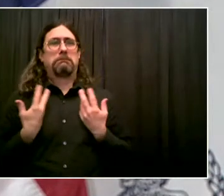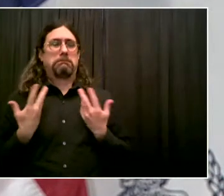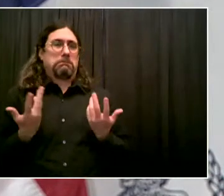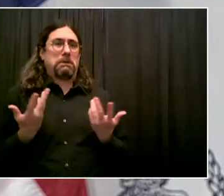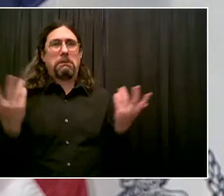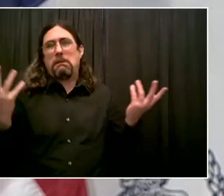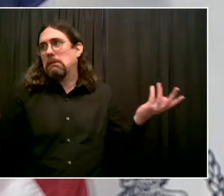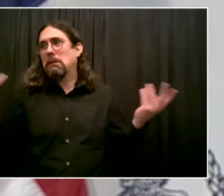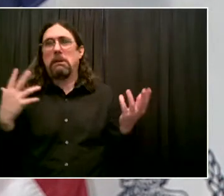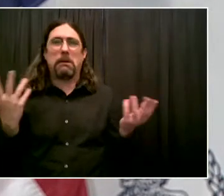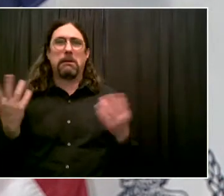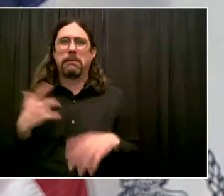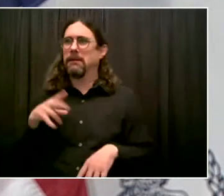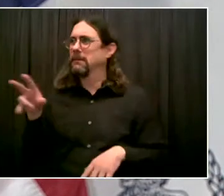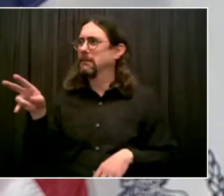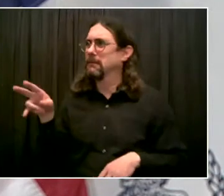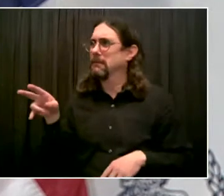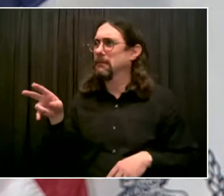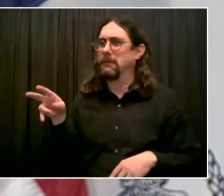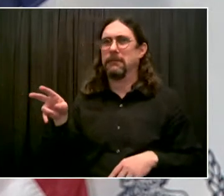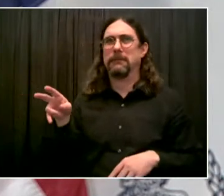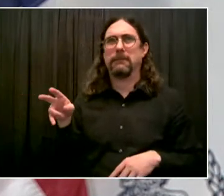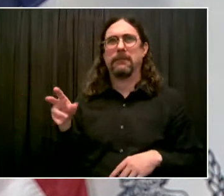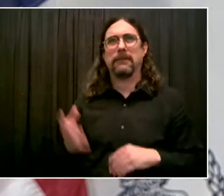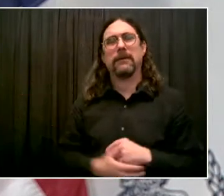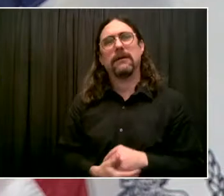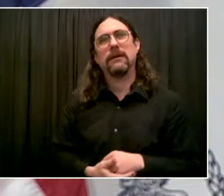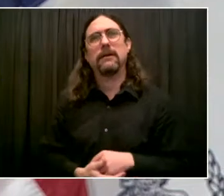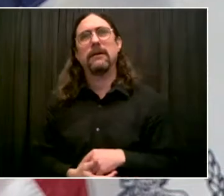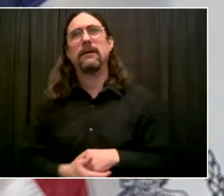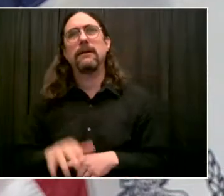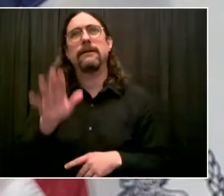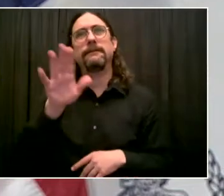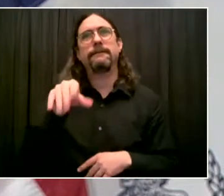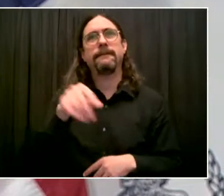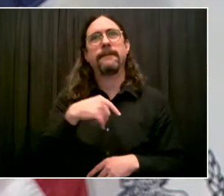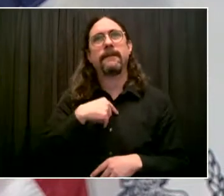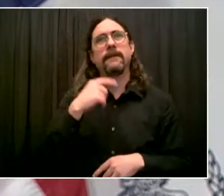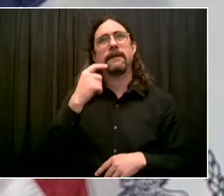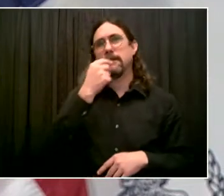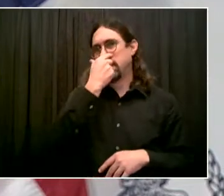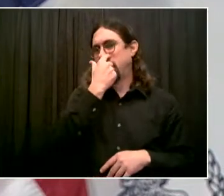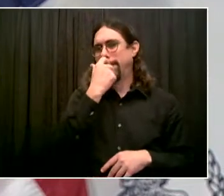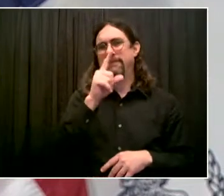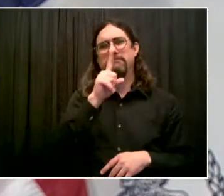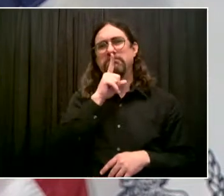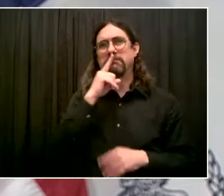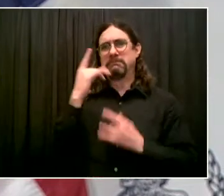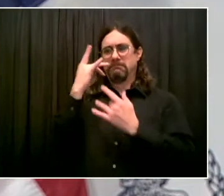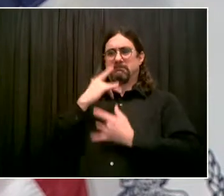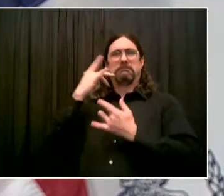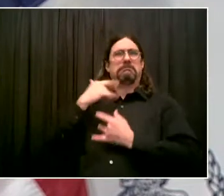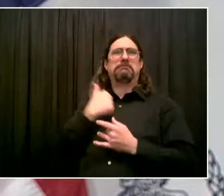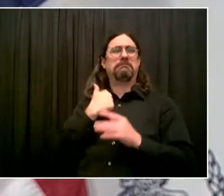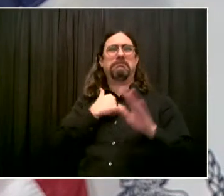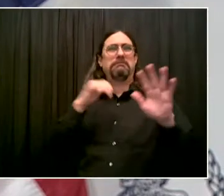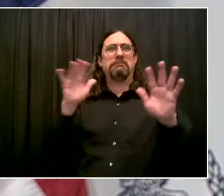YOU KNOW, I BRING THIS UP, NOT BECAUSE WWE O IS ME, , I BRING IT UP BECAUSE IF